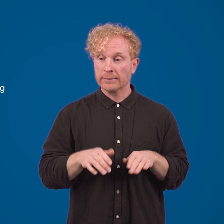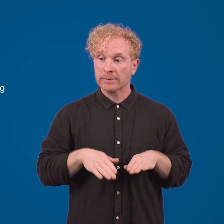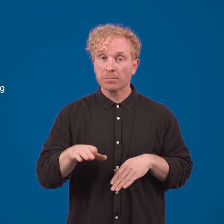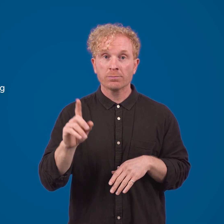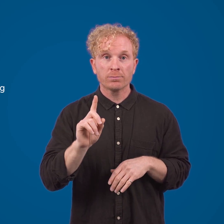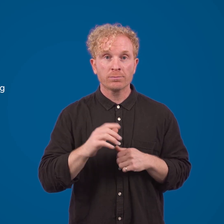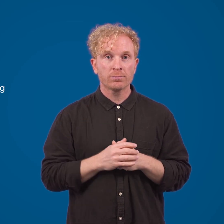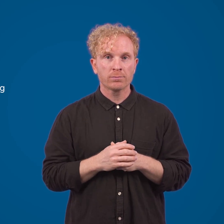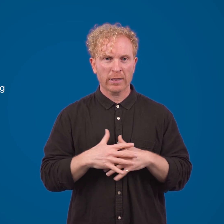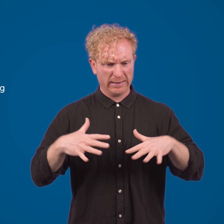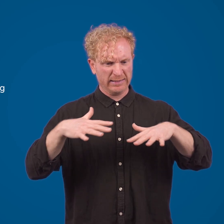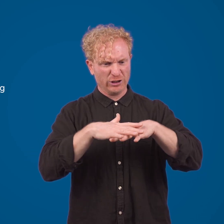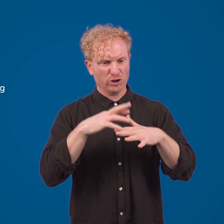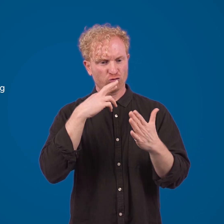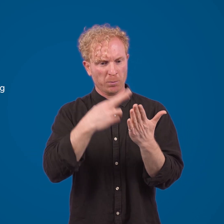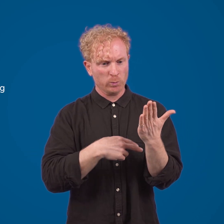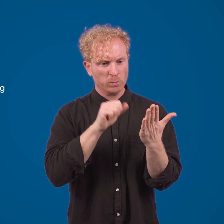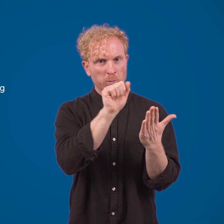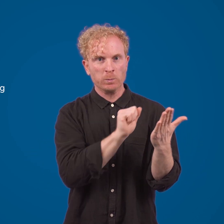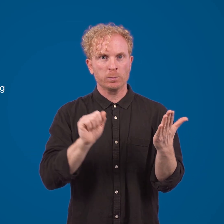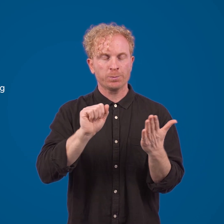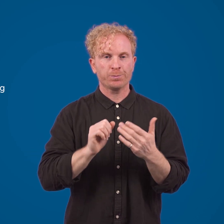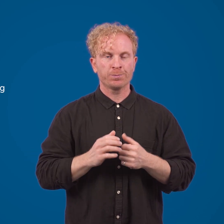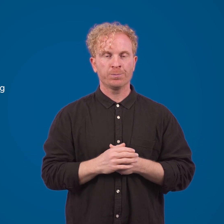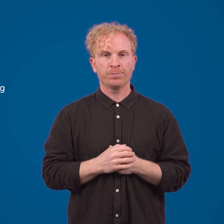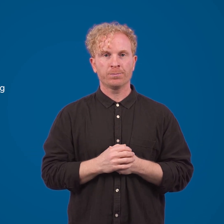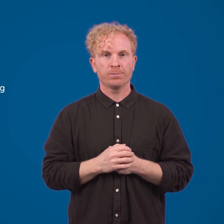Next steps: Intersectionality reporting